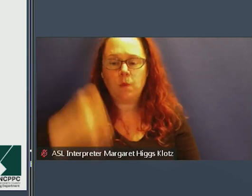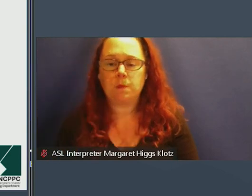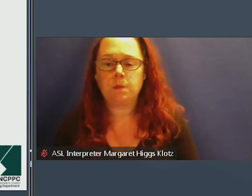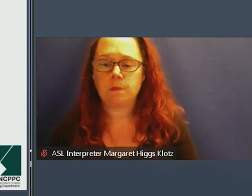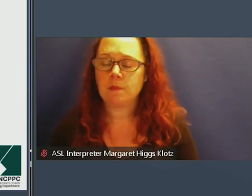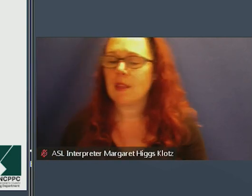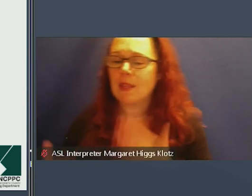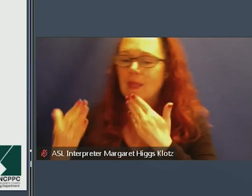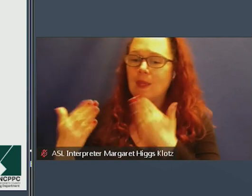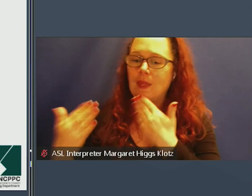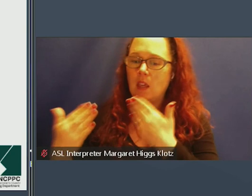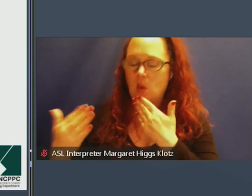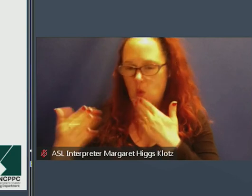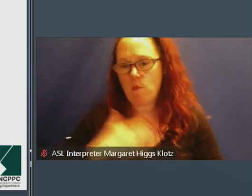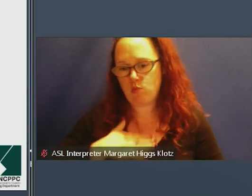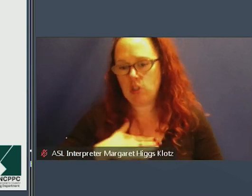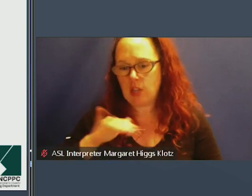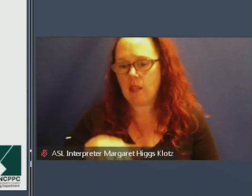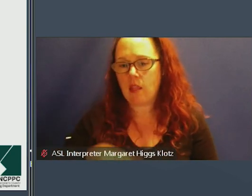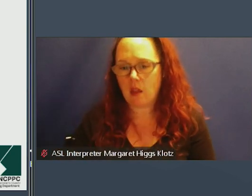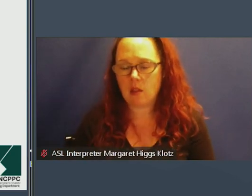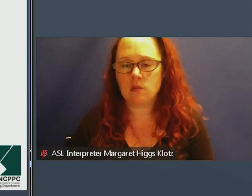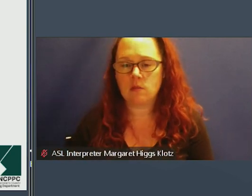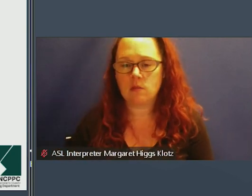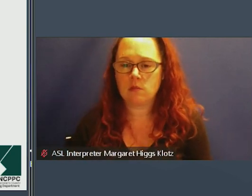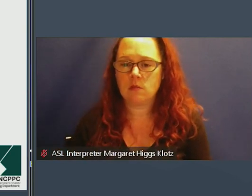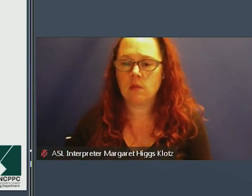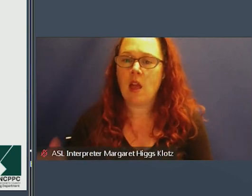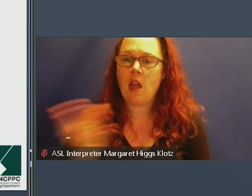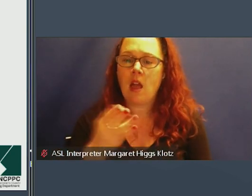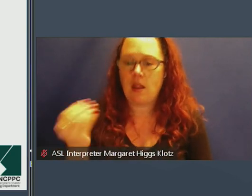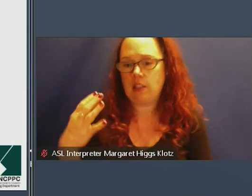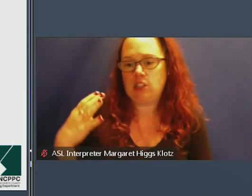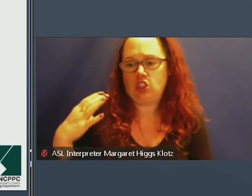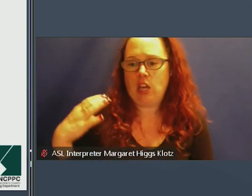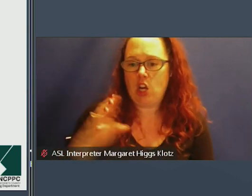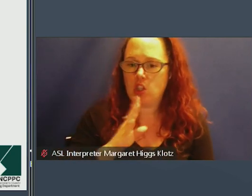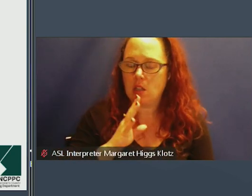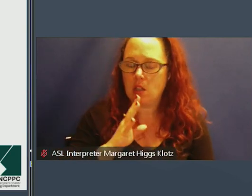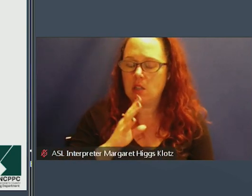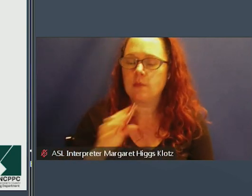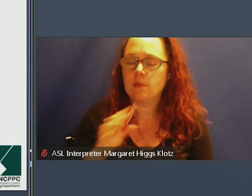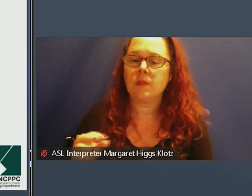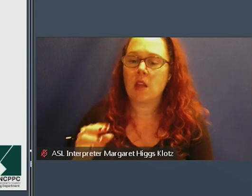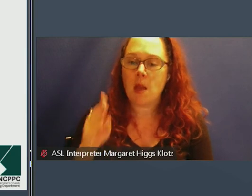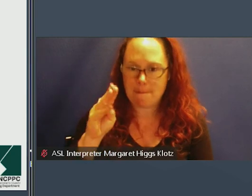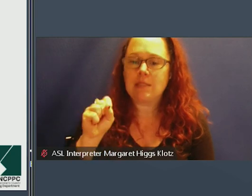I appreciate that. Thank you. And Ms. Class, I thank you for, I'm glad to see your name.